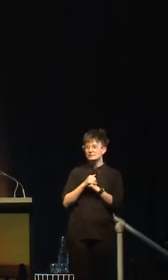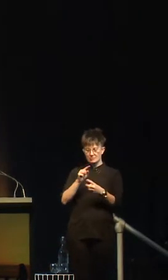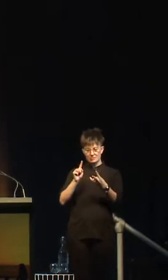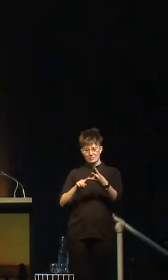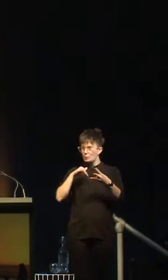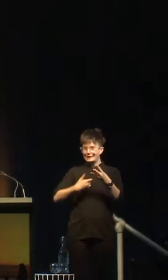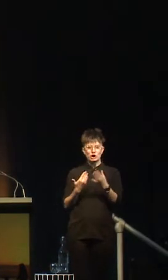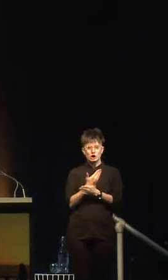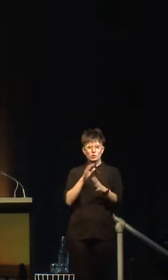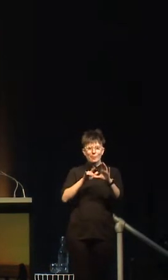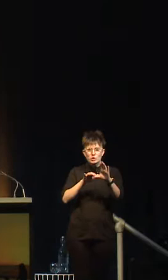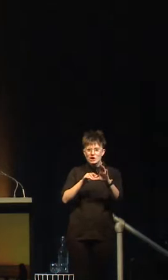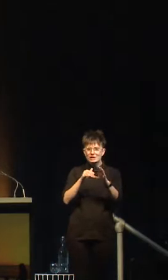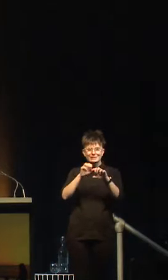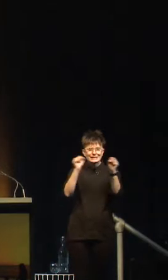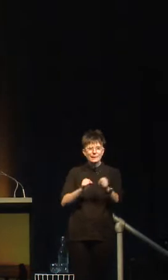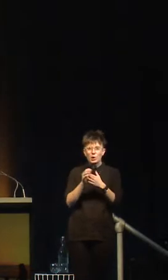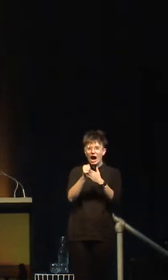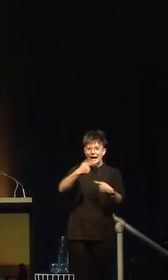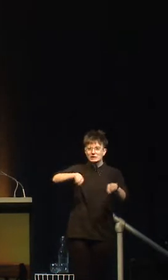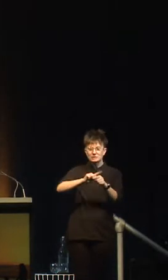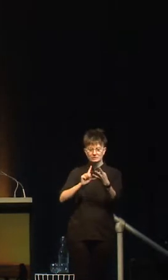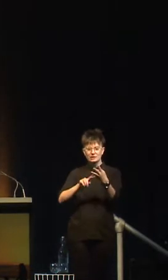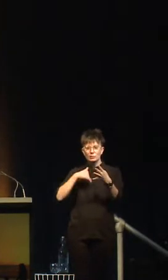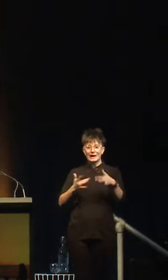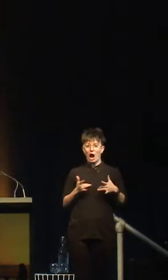going to need to work out how to keep people alive in space and the life-support systems